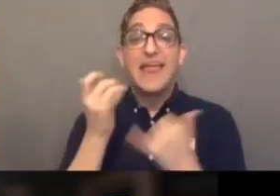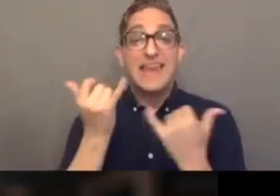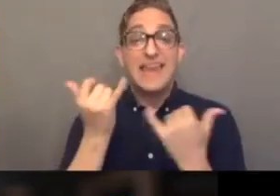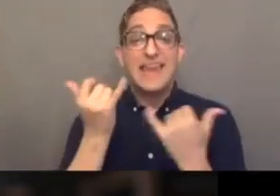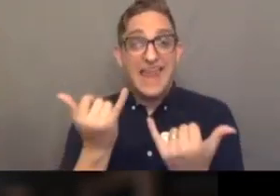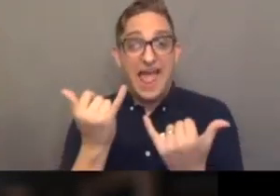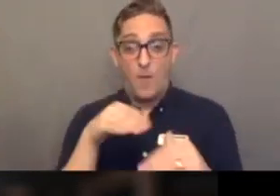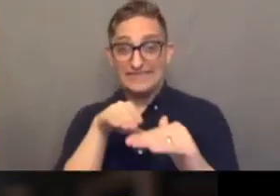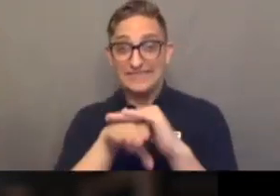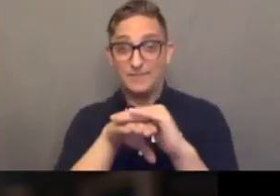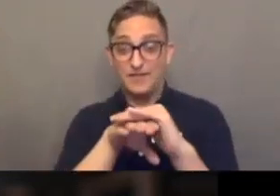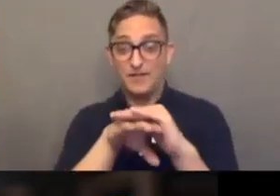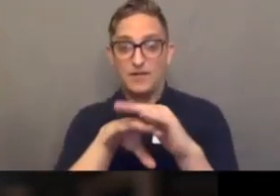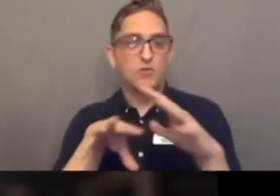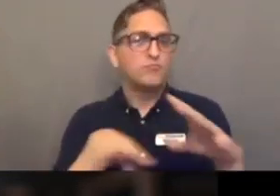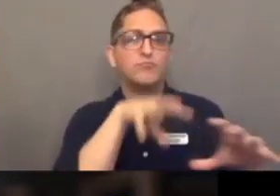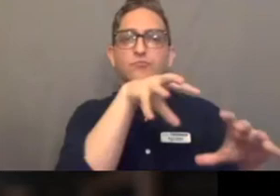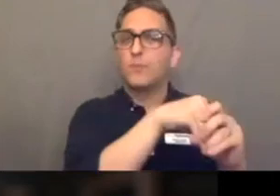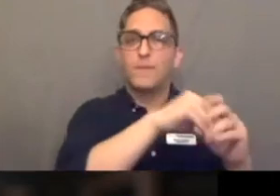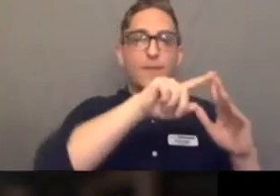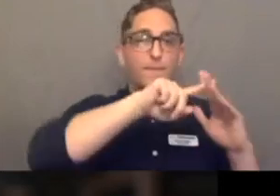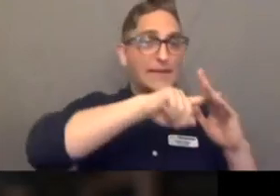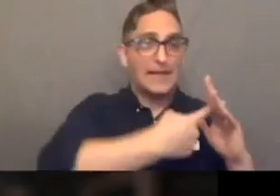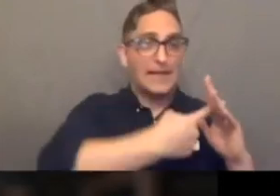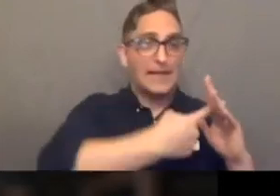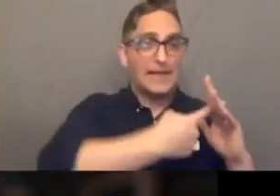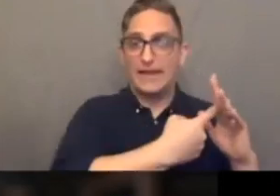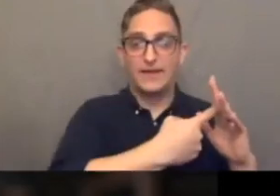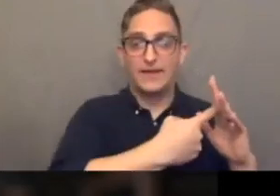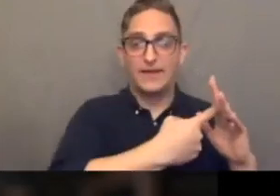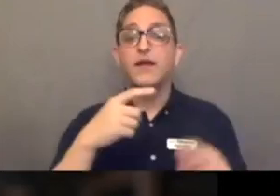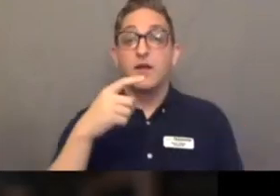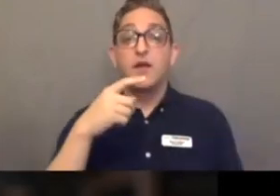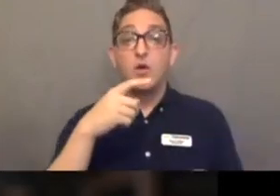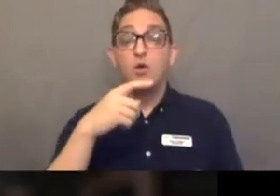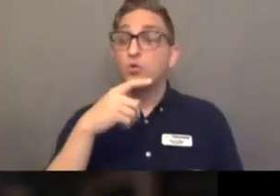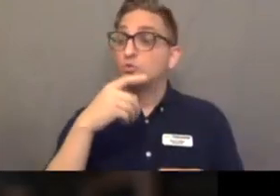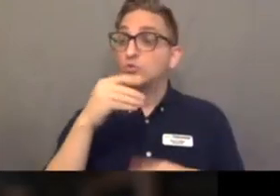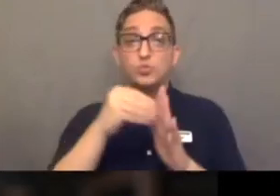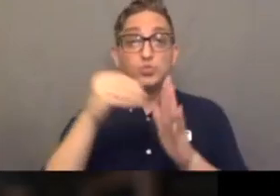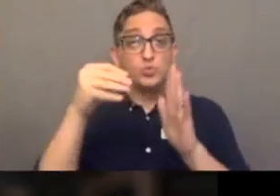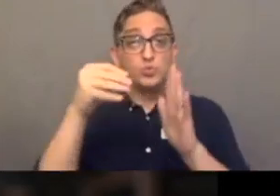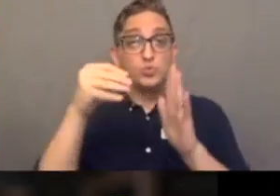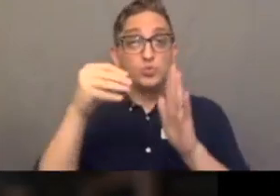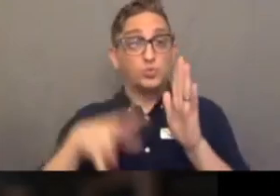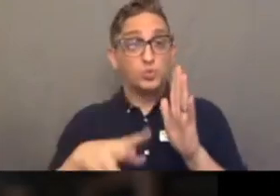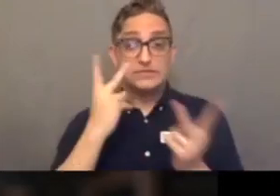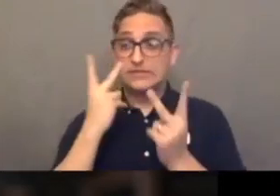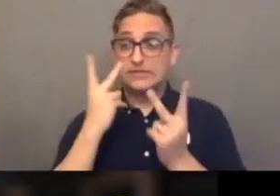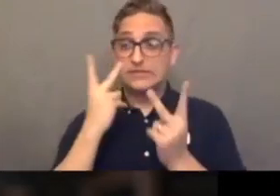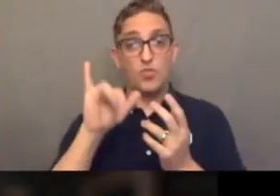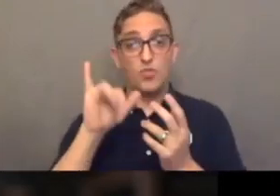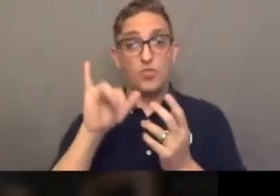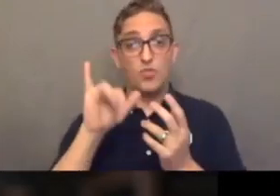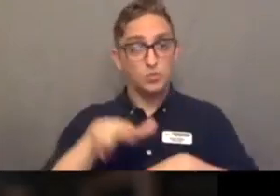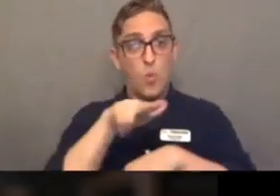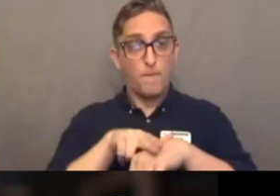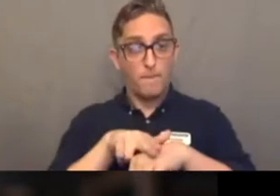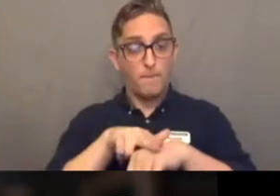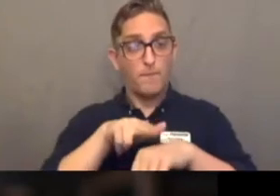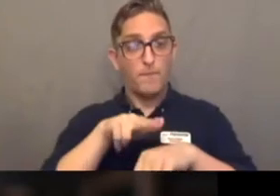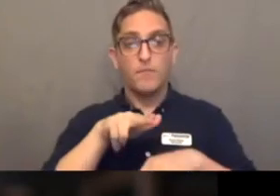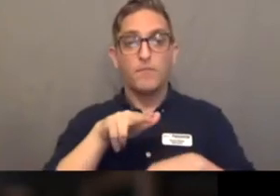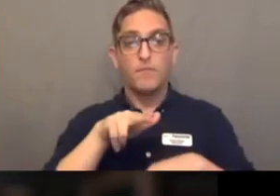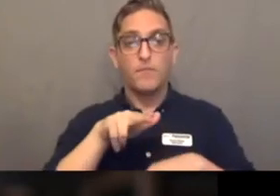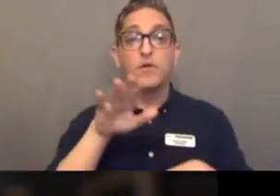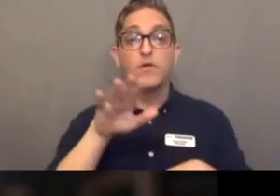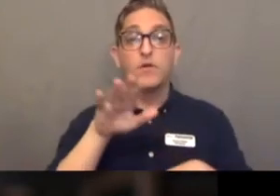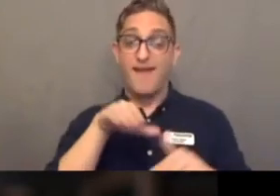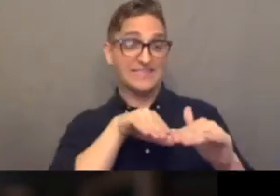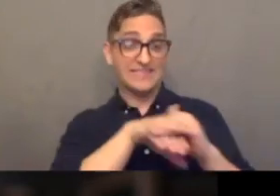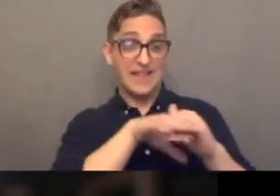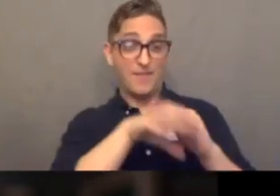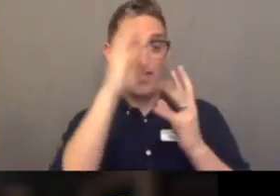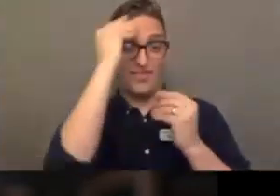what we do. So if the students see the norm is to not think of people who fall away from